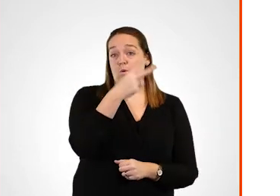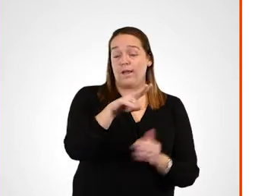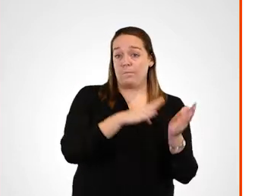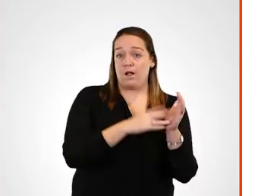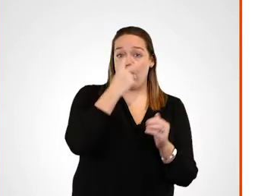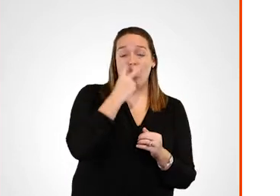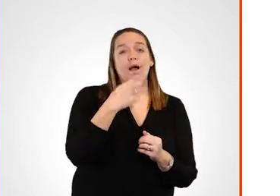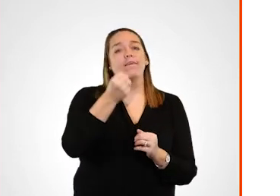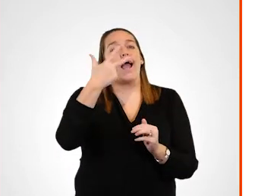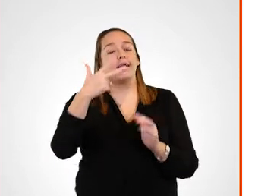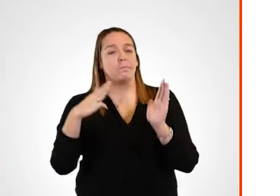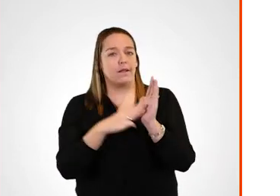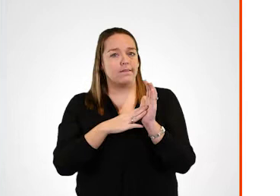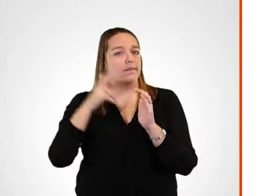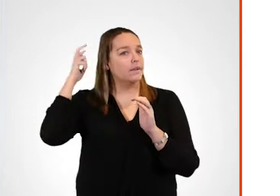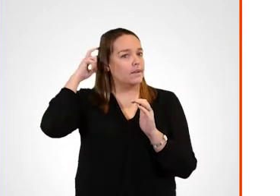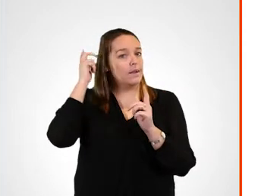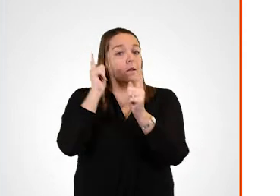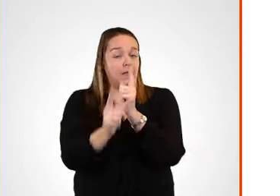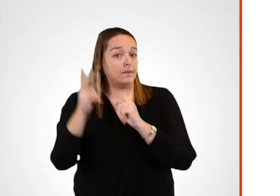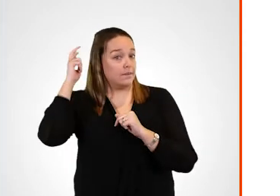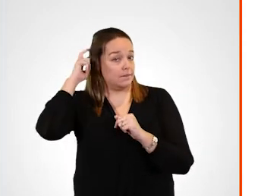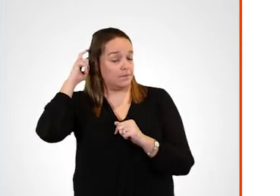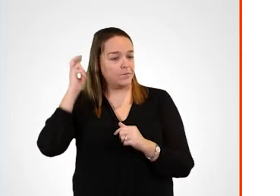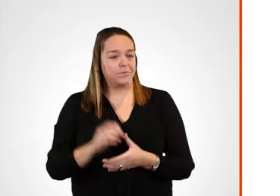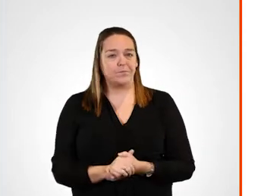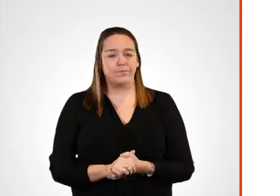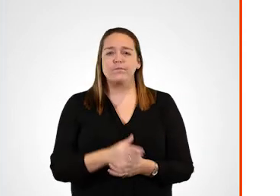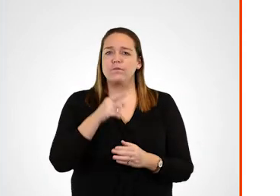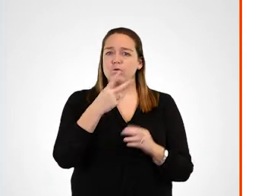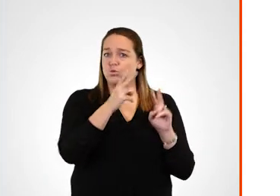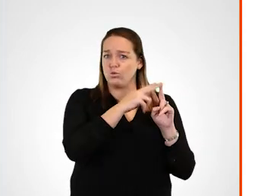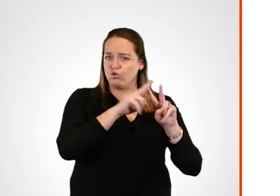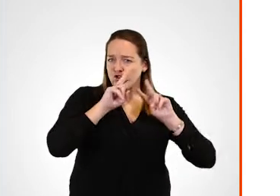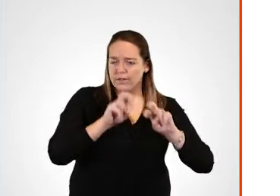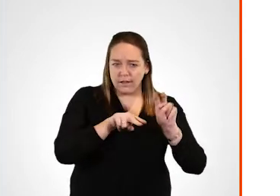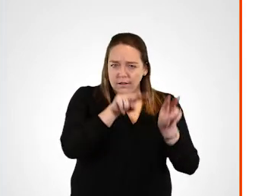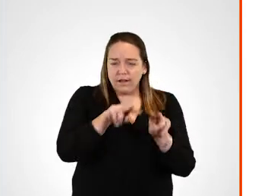of cochlear implant use and the authors analysed spontaneous speech samples.